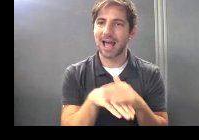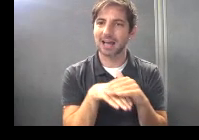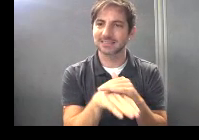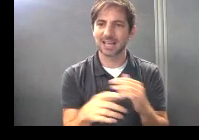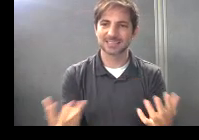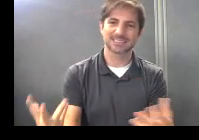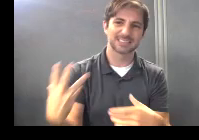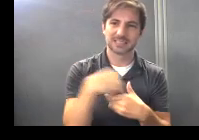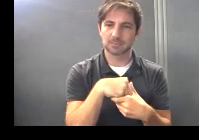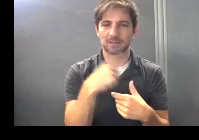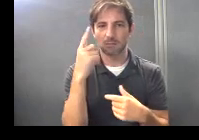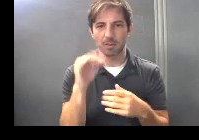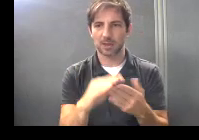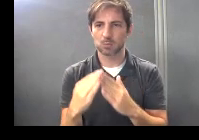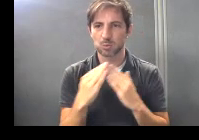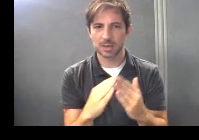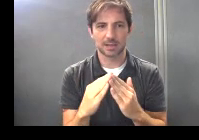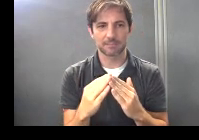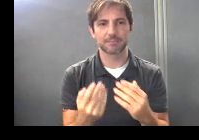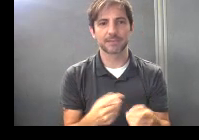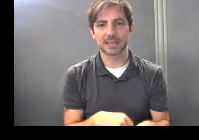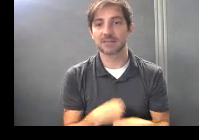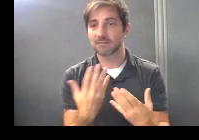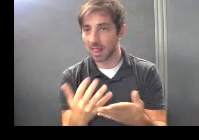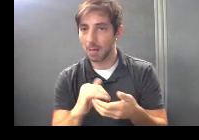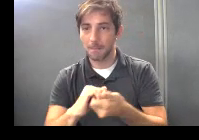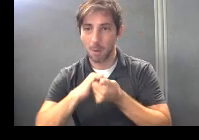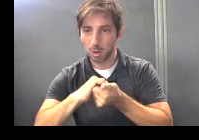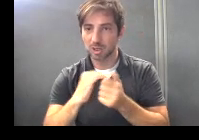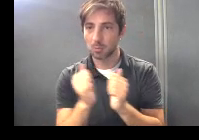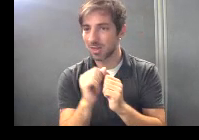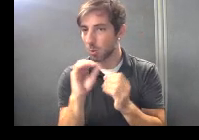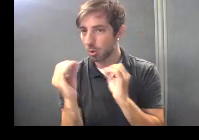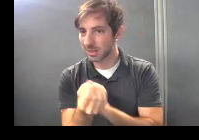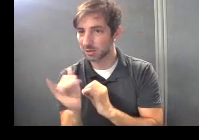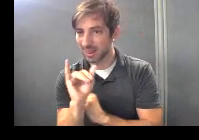DEVELOPMENT PARTNERSHIPS WITH ORGANIZATIONS LIKE MINDSEYE WITH PEOPLE WITH SIMILAR DISABILITIES